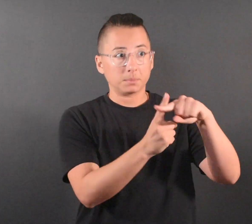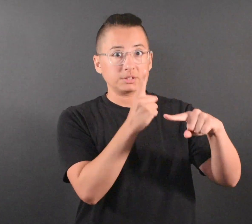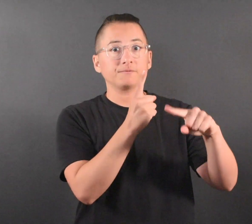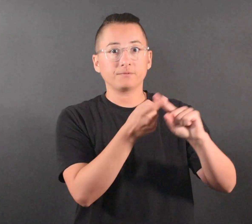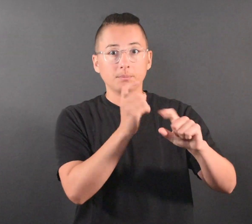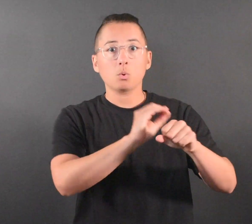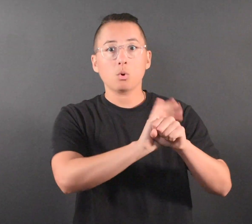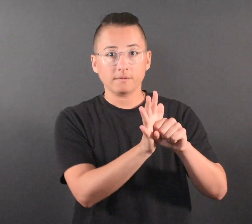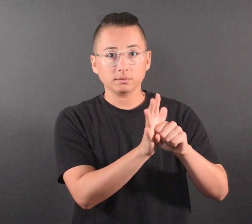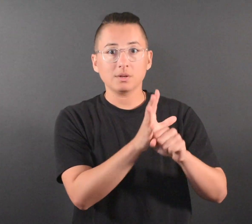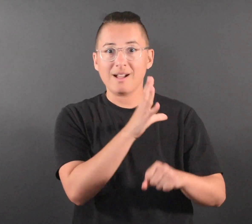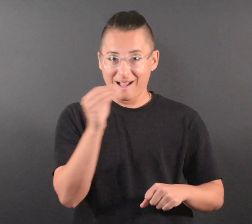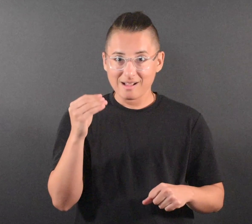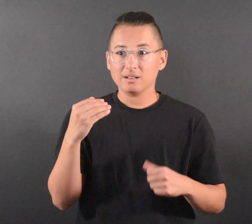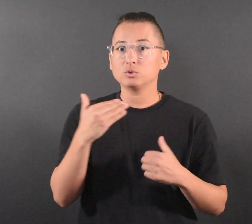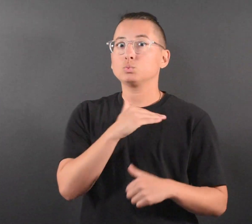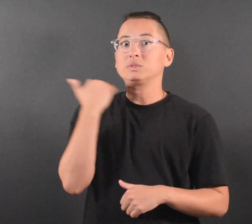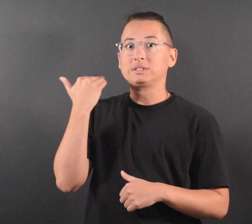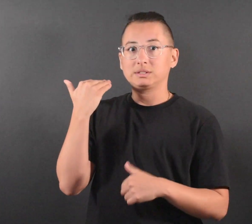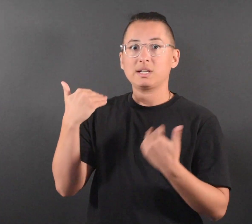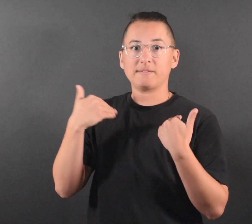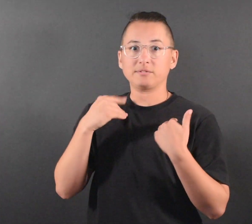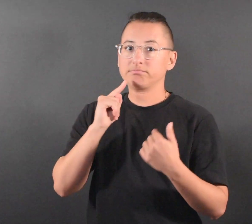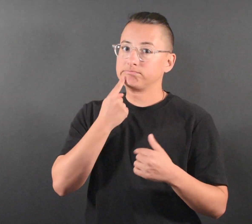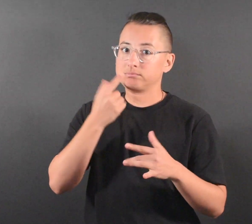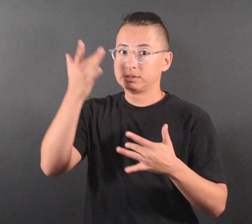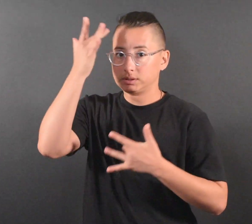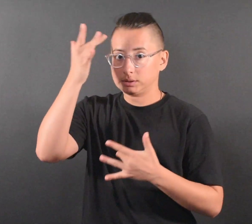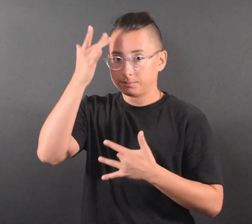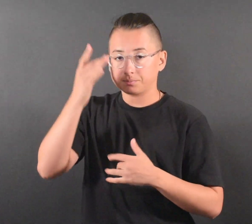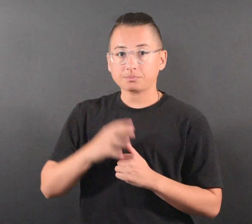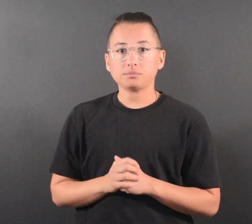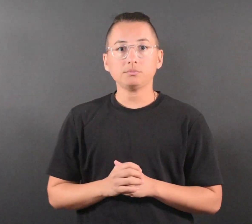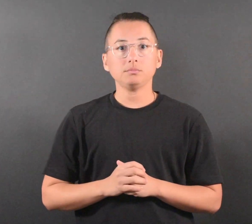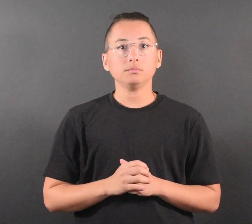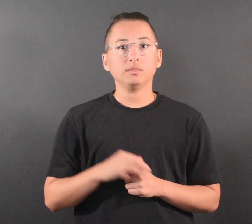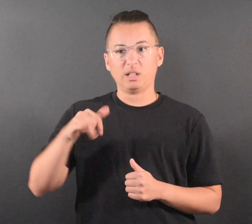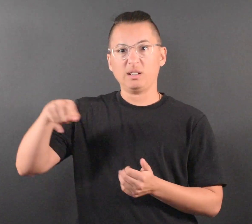are at higher risk as the medications need to be started early to work best.